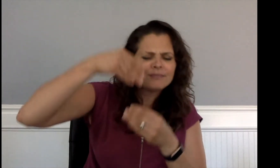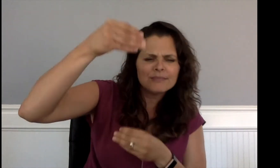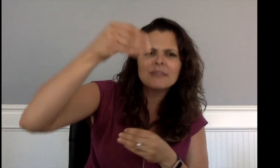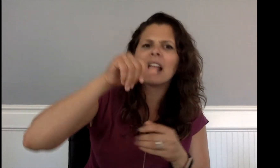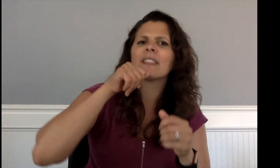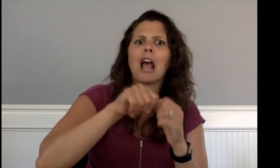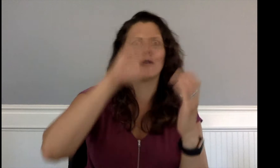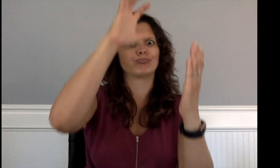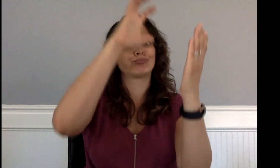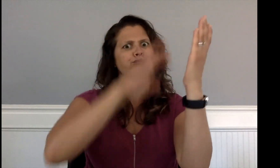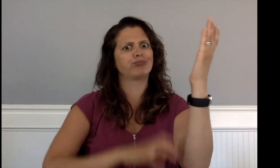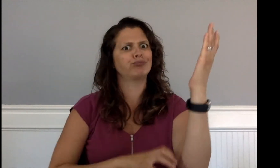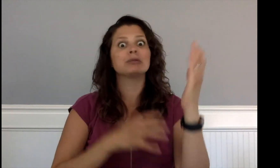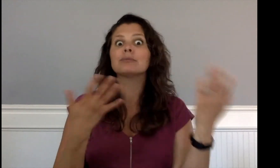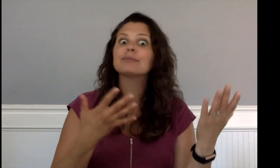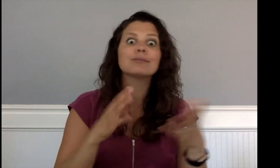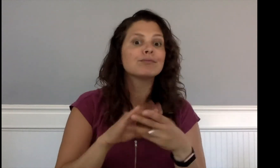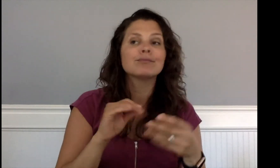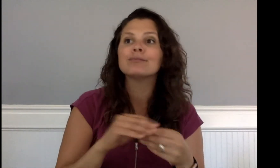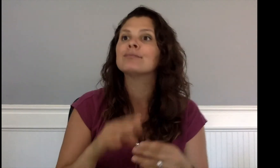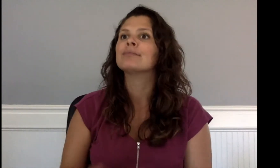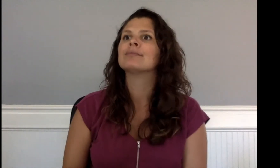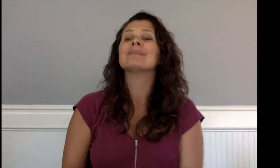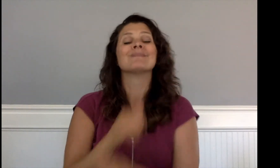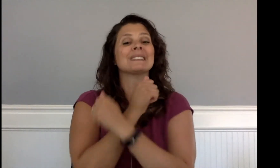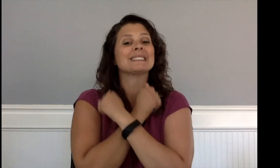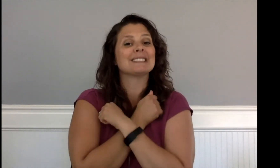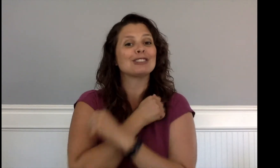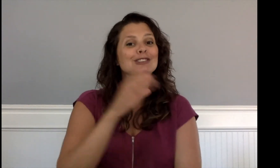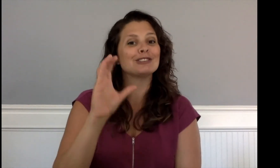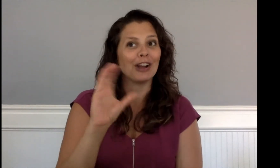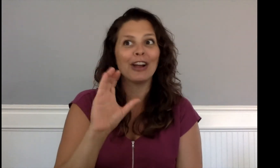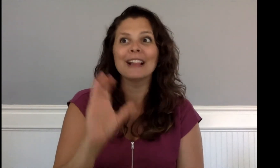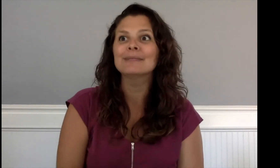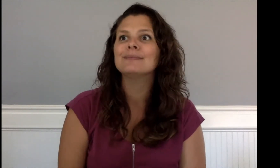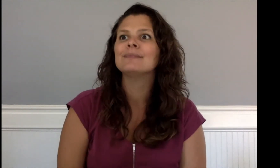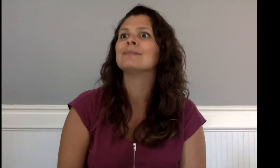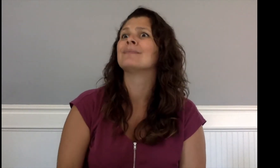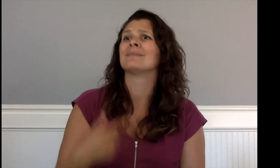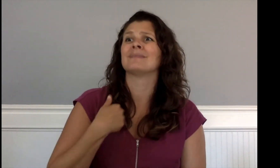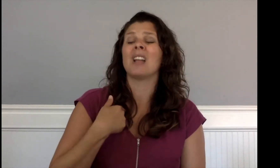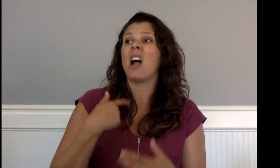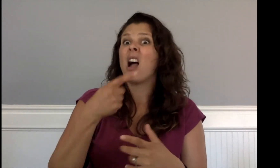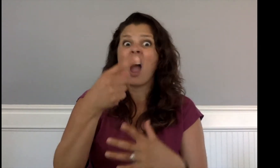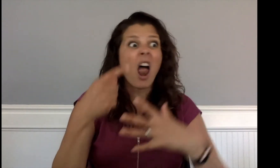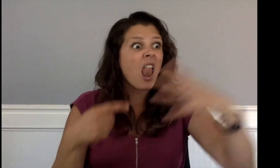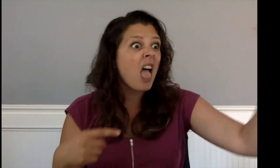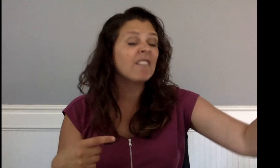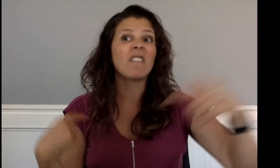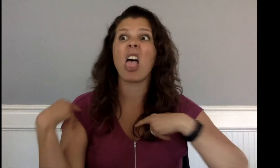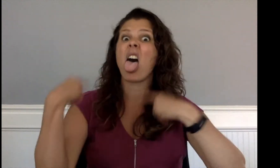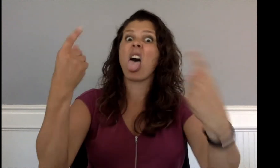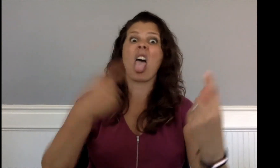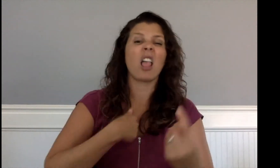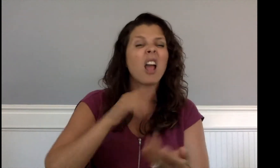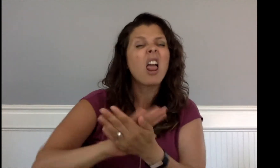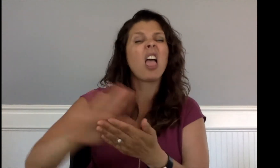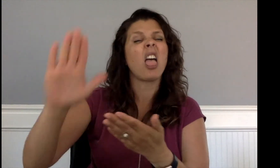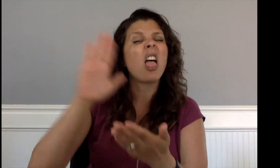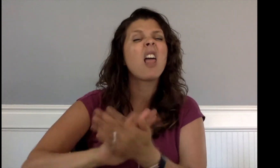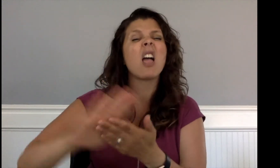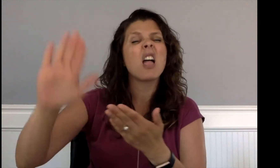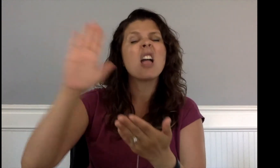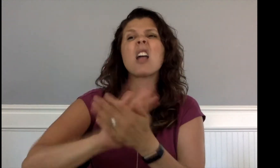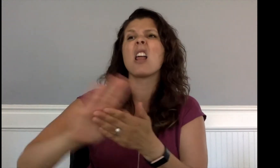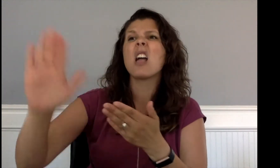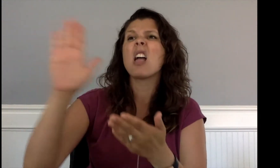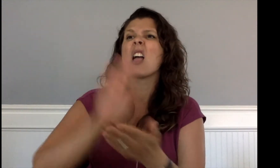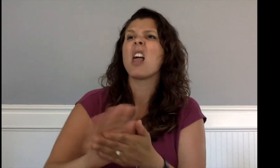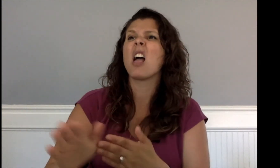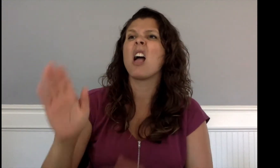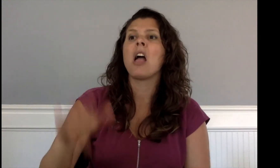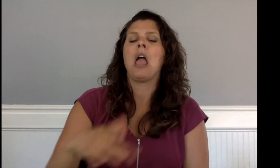"Dear Charlie, All I have done since you left is CLEAN!